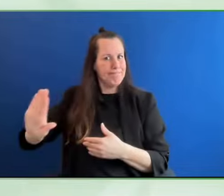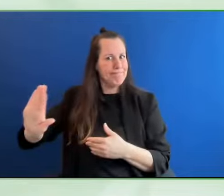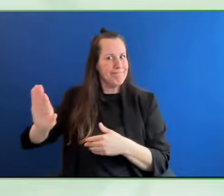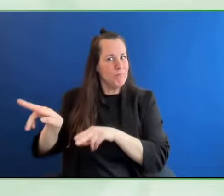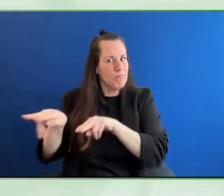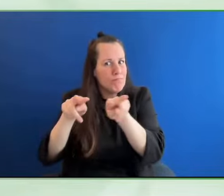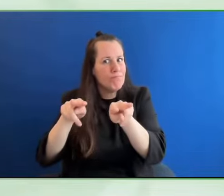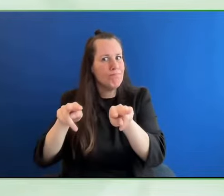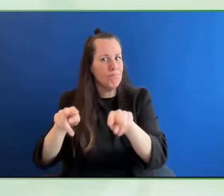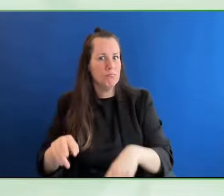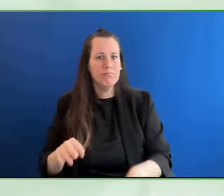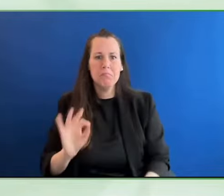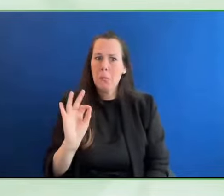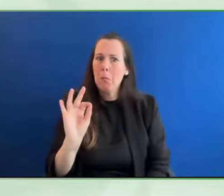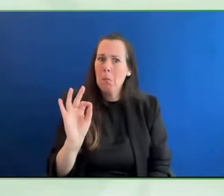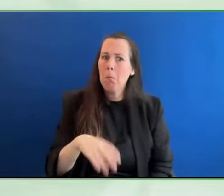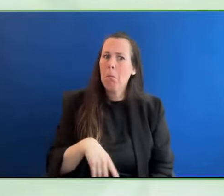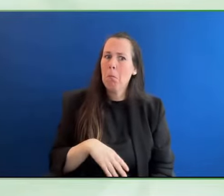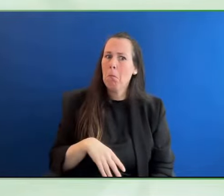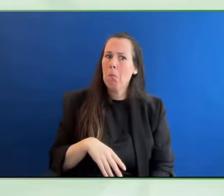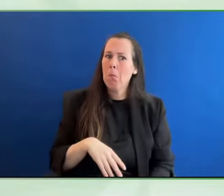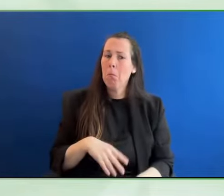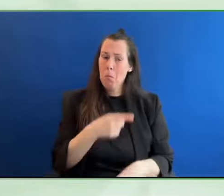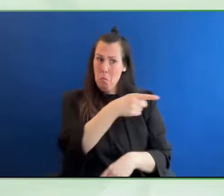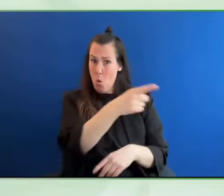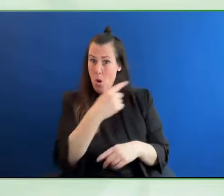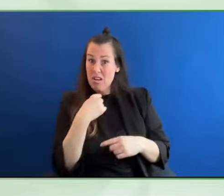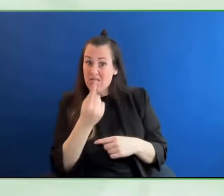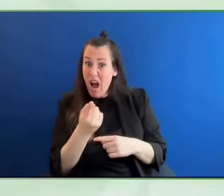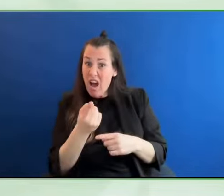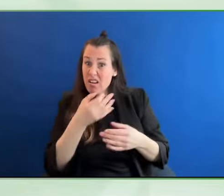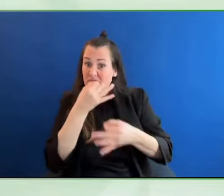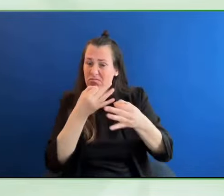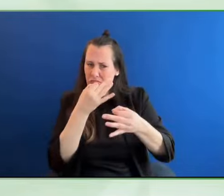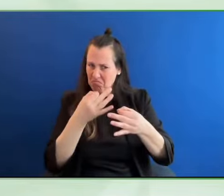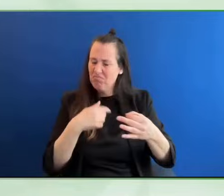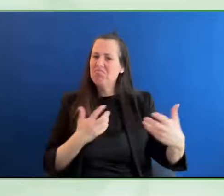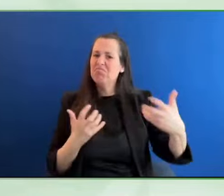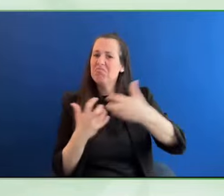For leaders who may be at the starting blocks or companies who are at the starting blocks